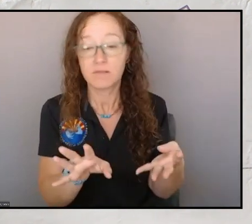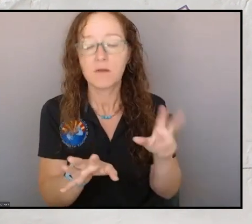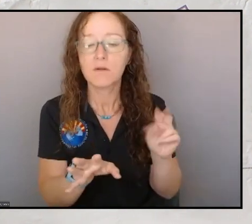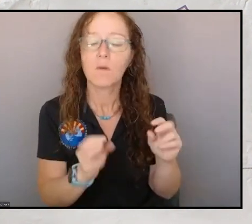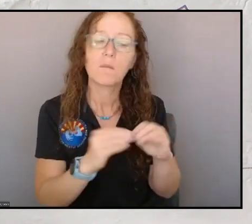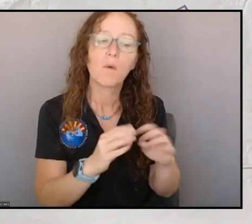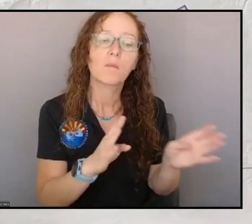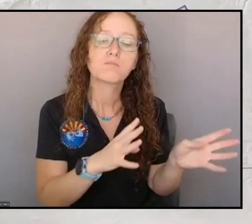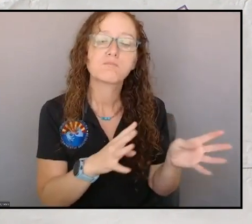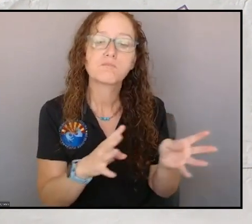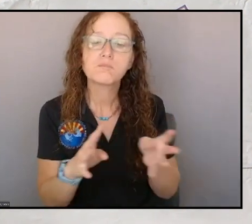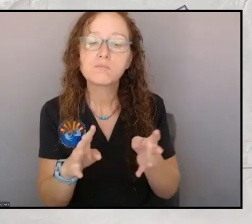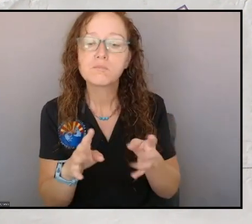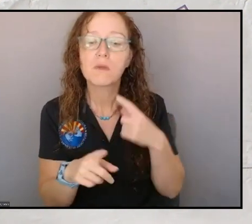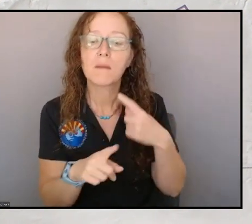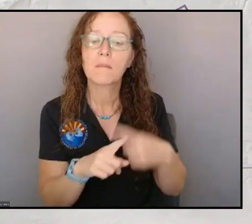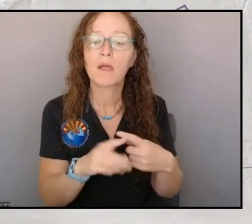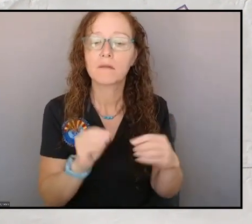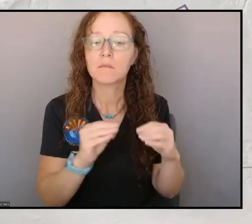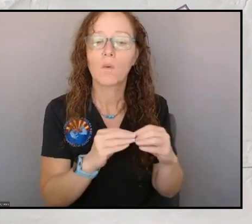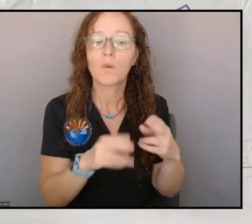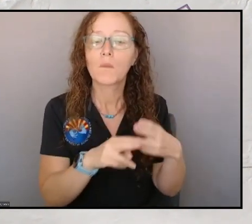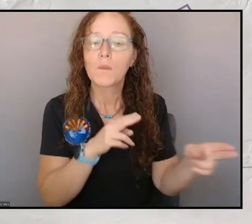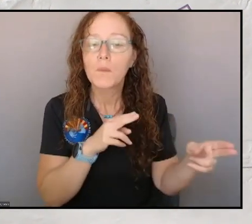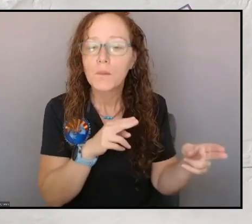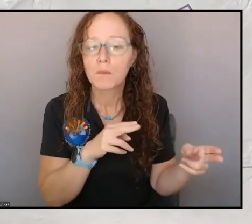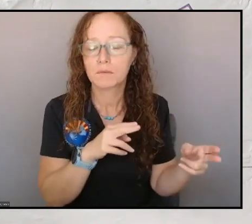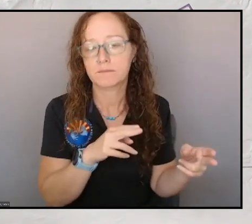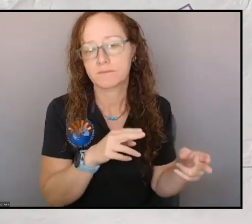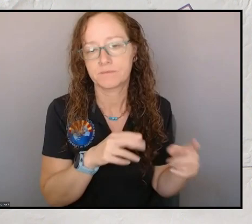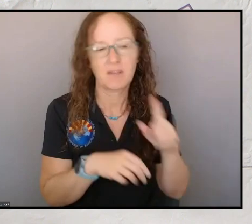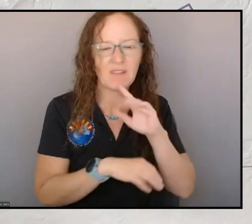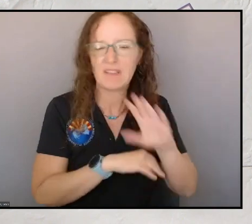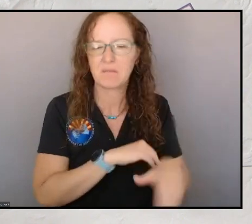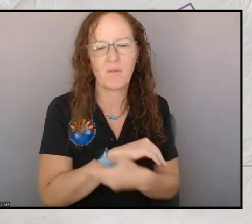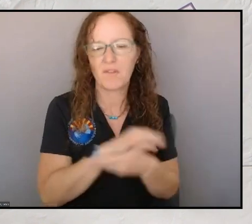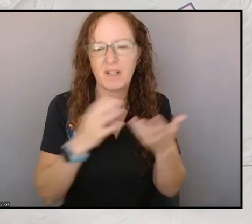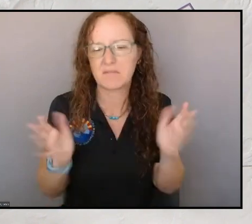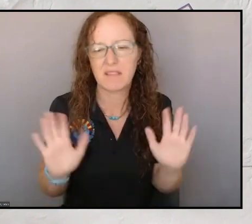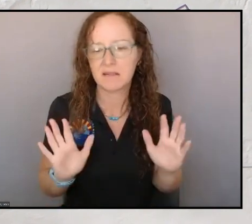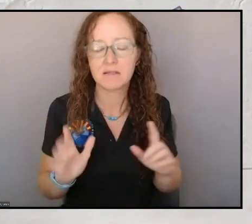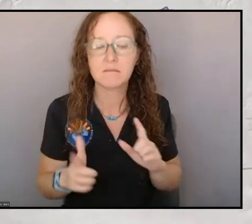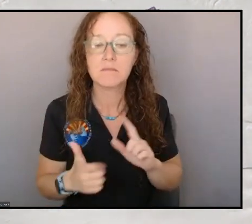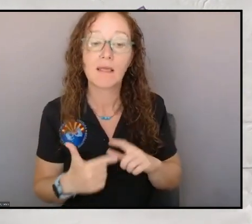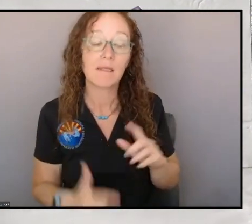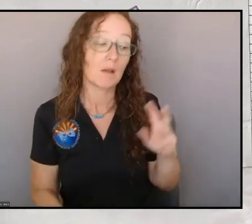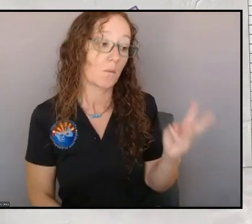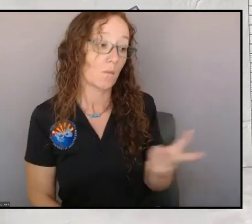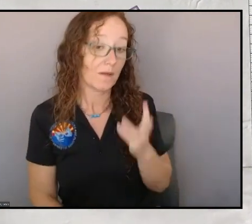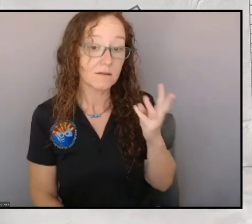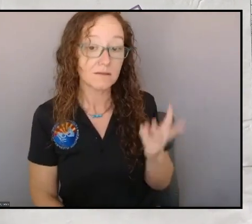Really just overnight period. And then as we get into Wednesday, then high pressure begins to shift further east